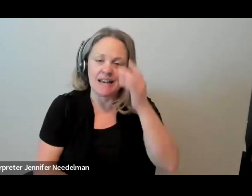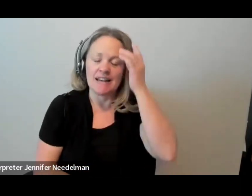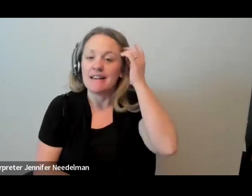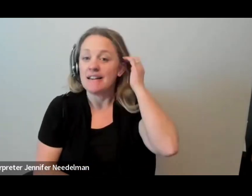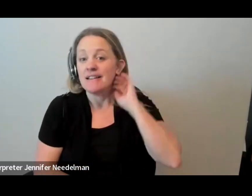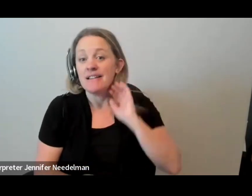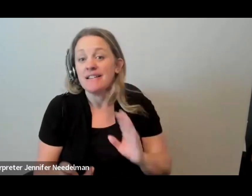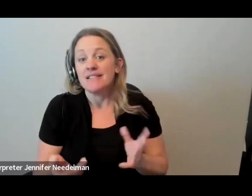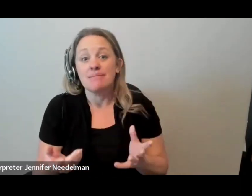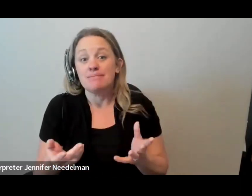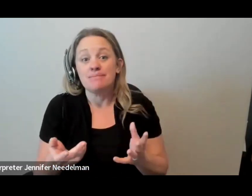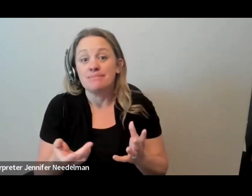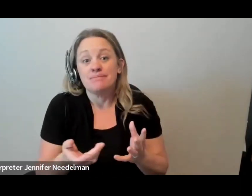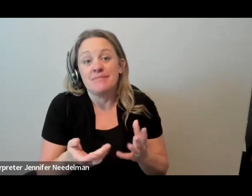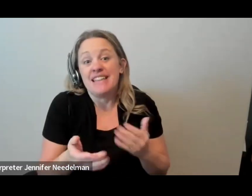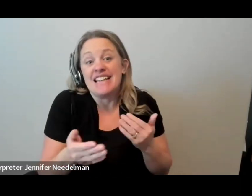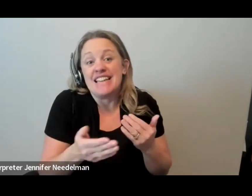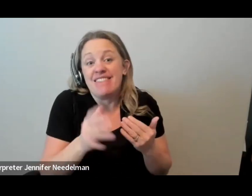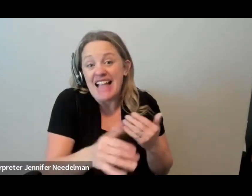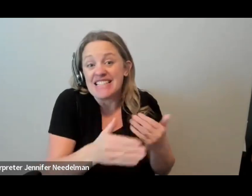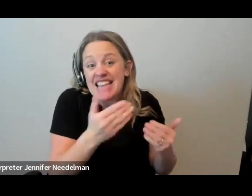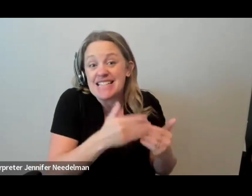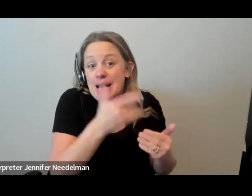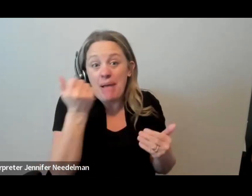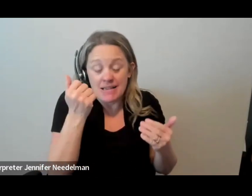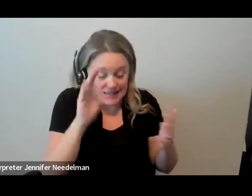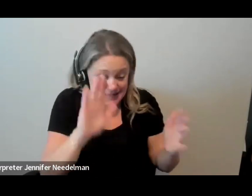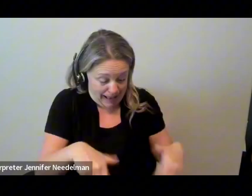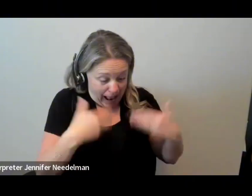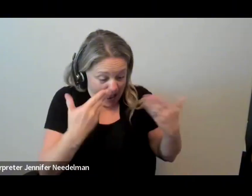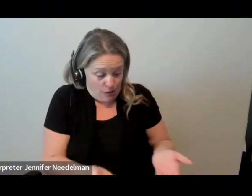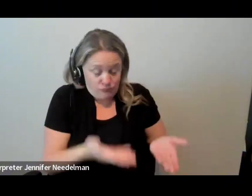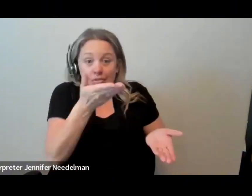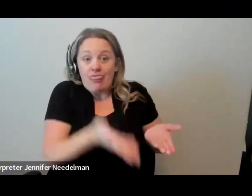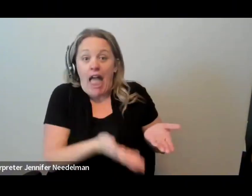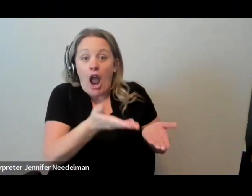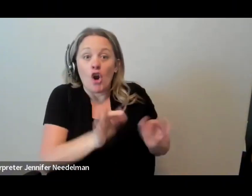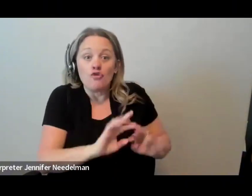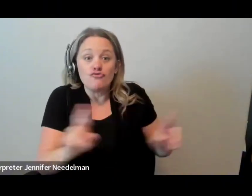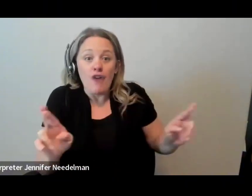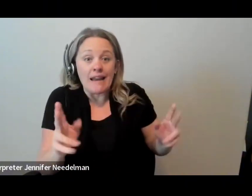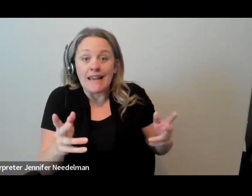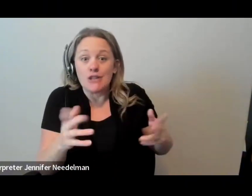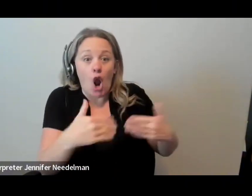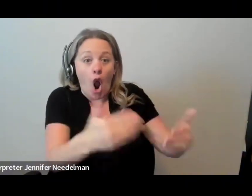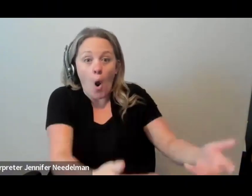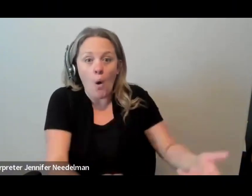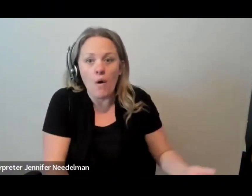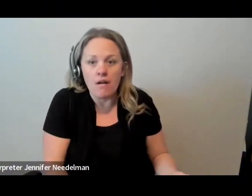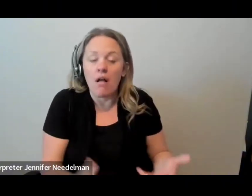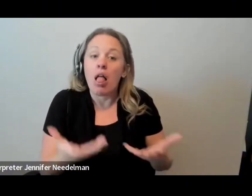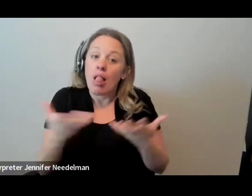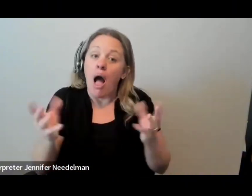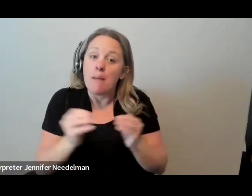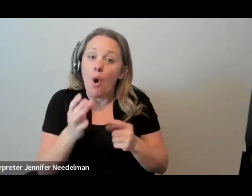it's right out of the box. It's right here, ready to go, and you have lots of choices than ever before.